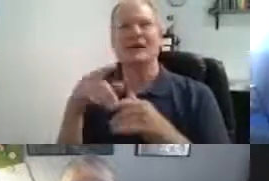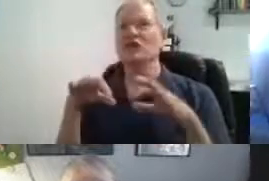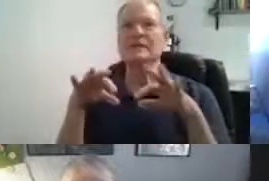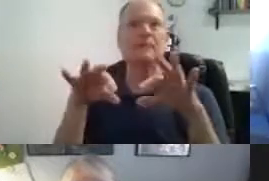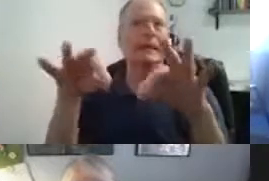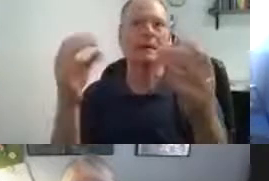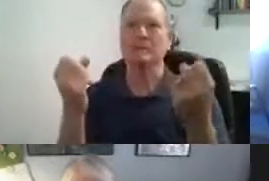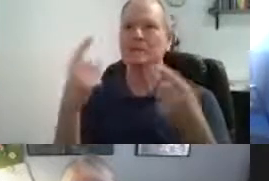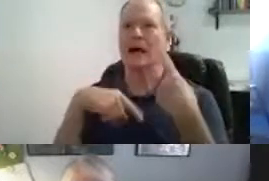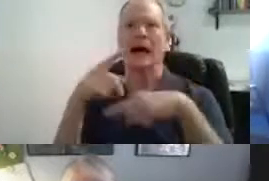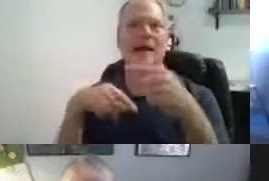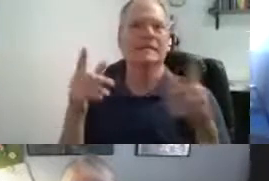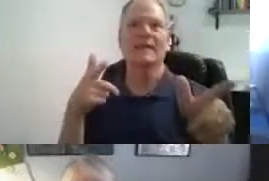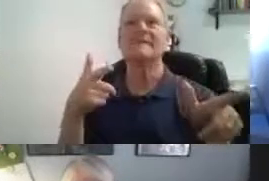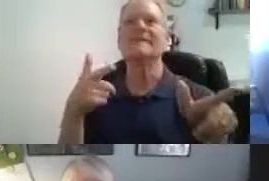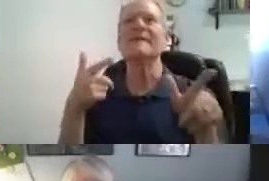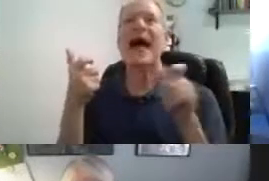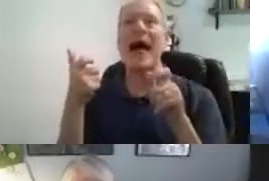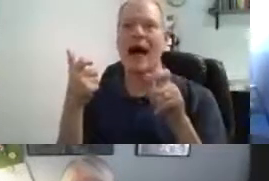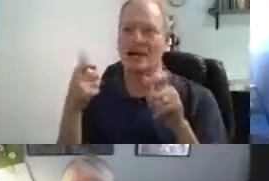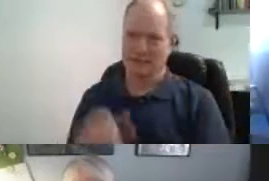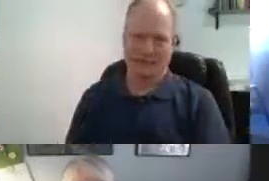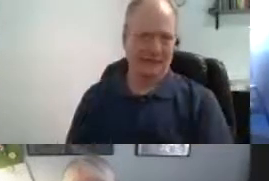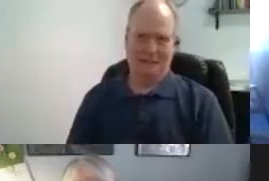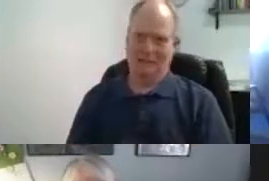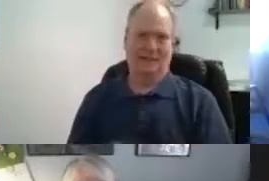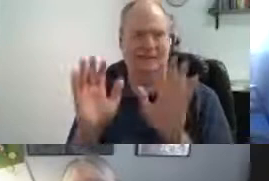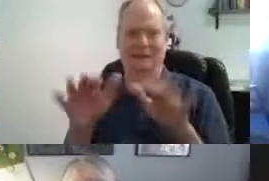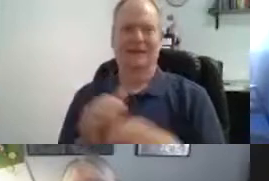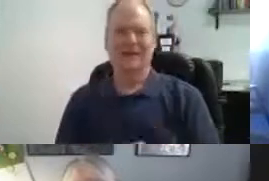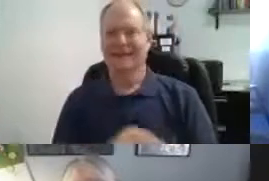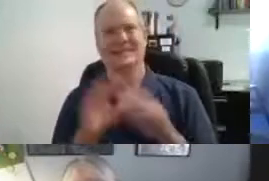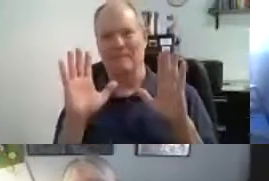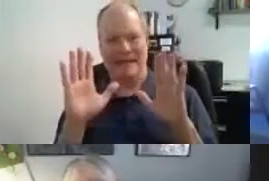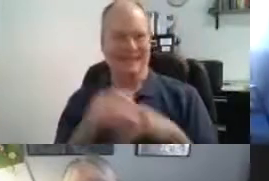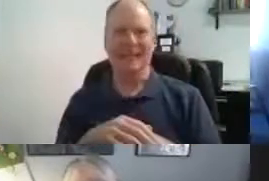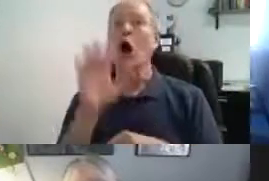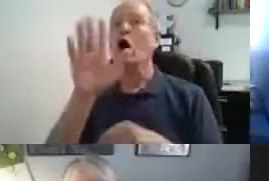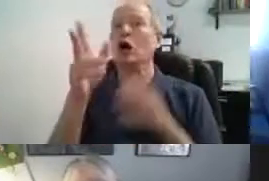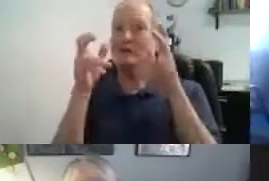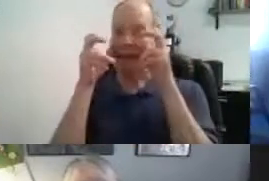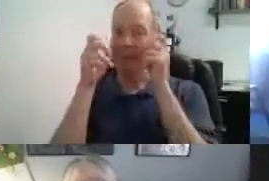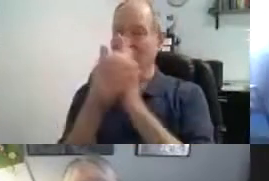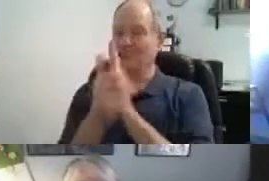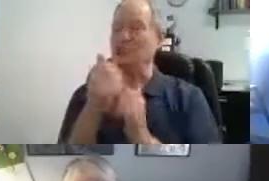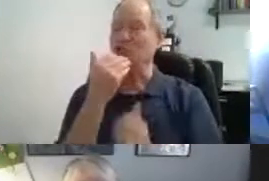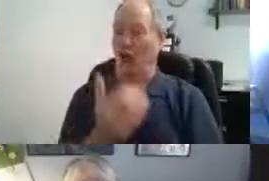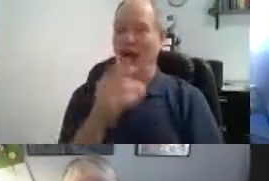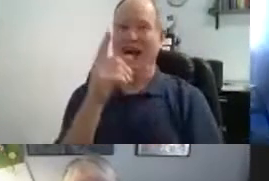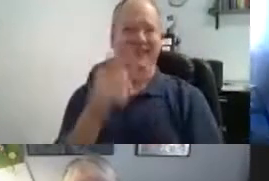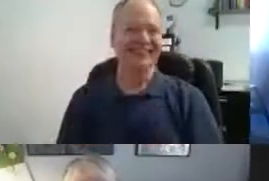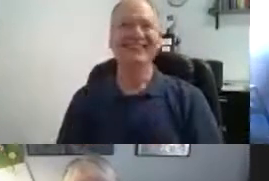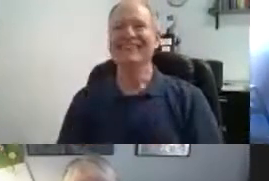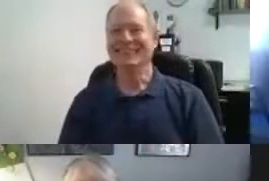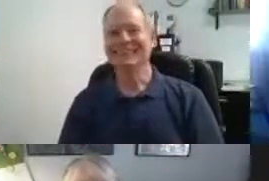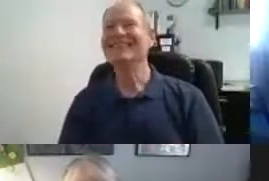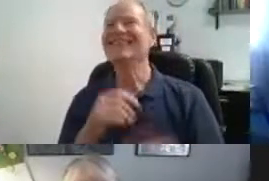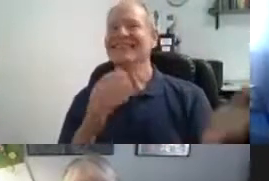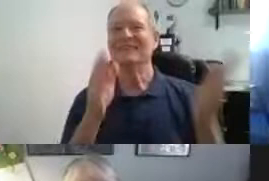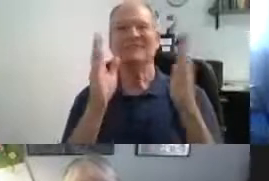She has picked up on signing fast. It is amazing. her reception skill is good!